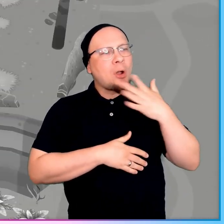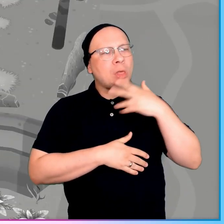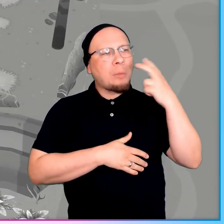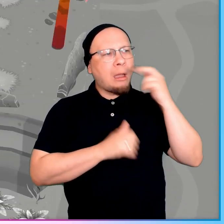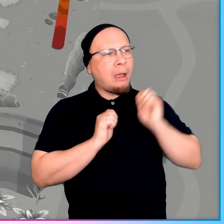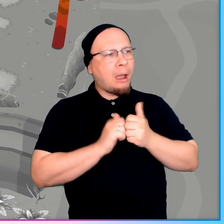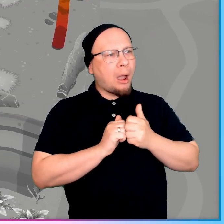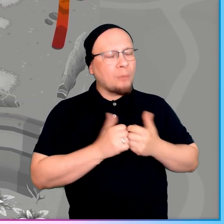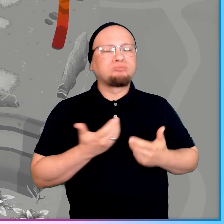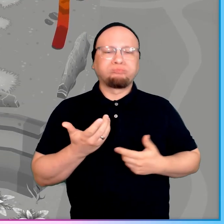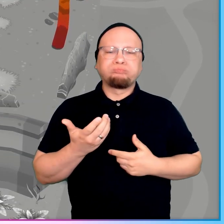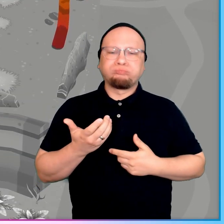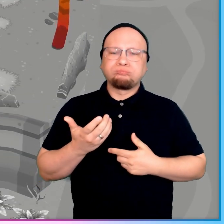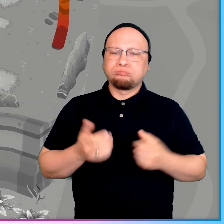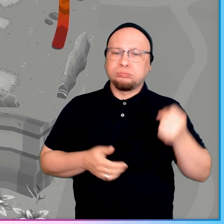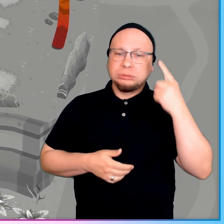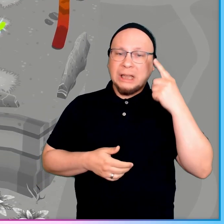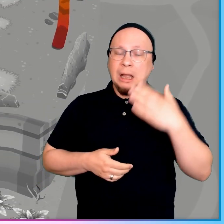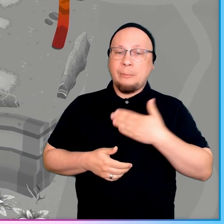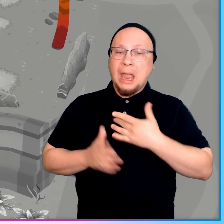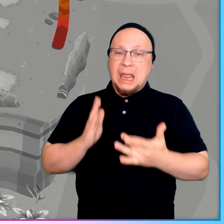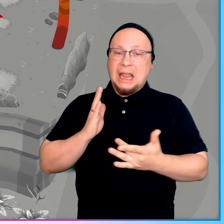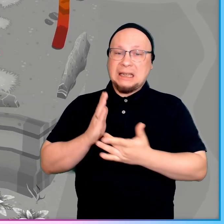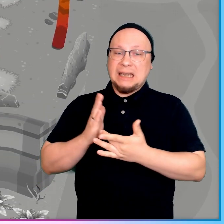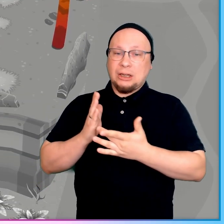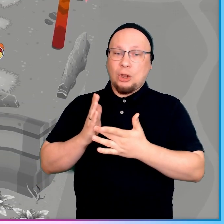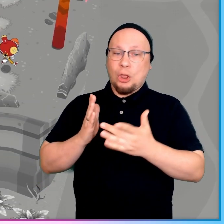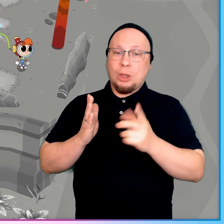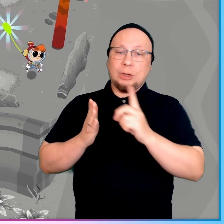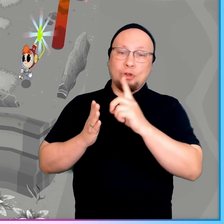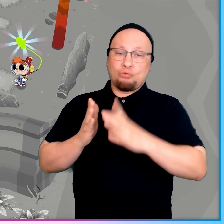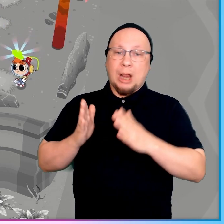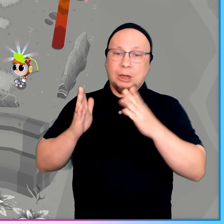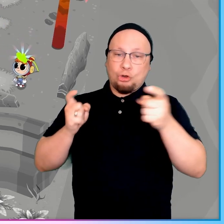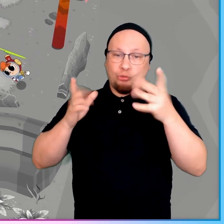Luckily, our technical director Alexis is actually colour blind himself, so in a game